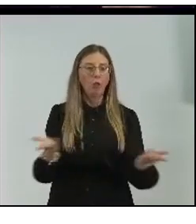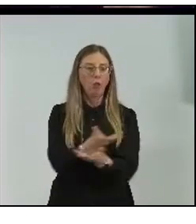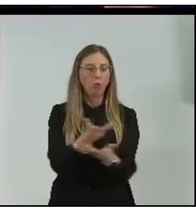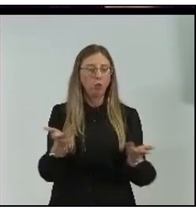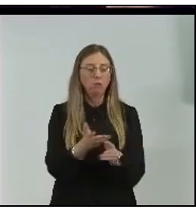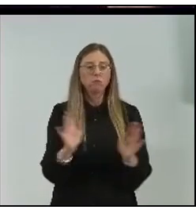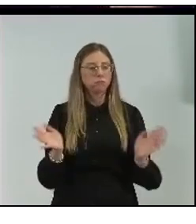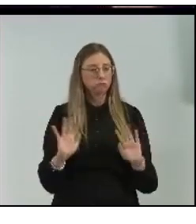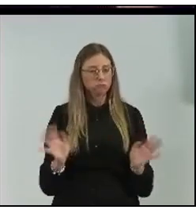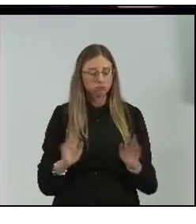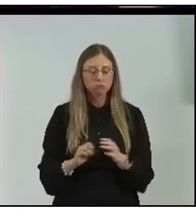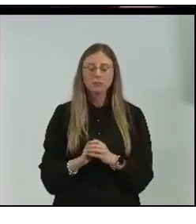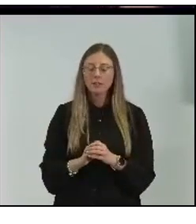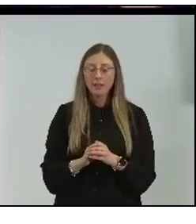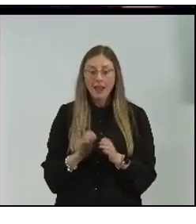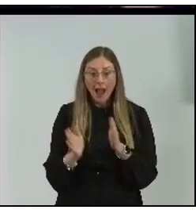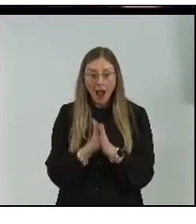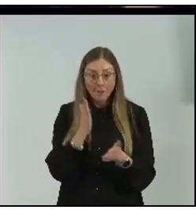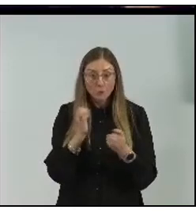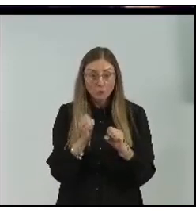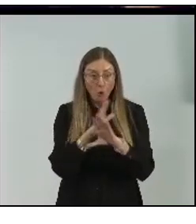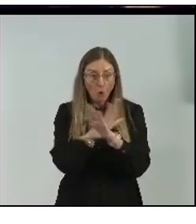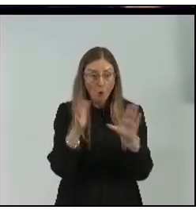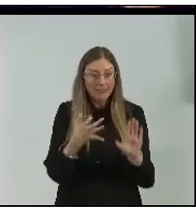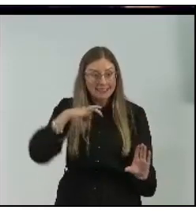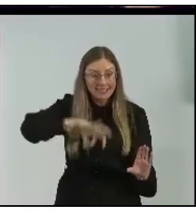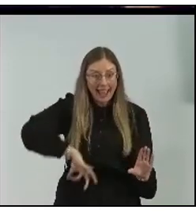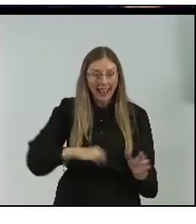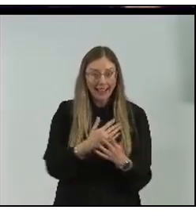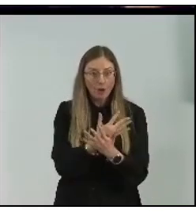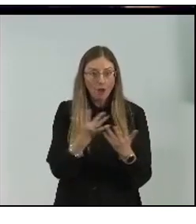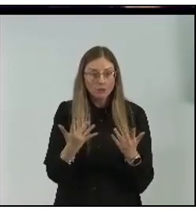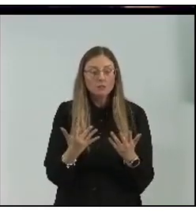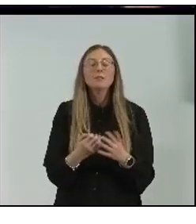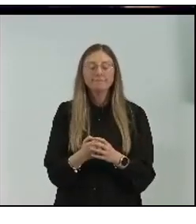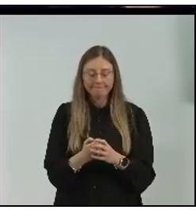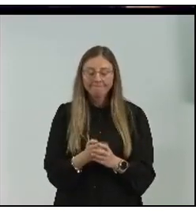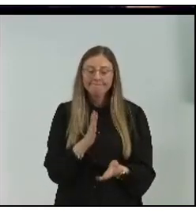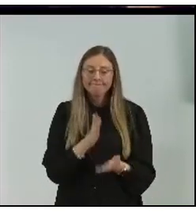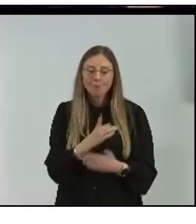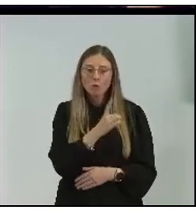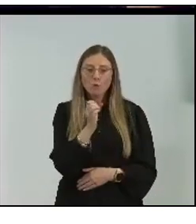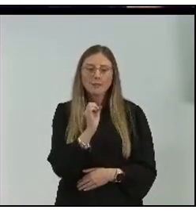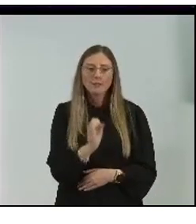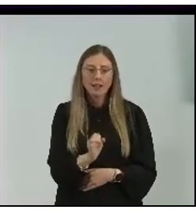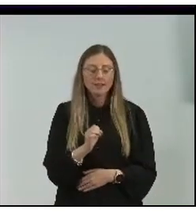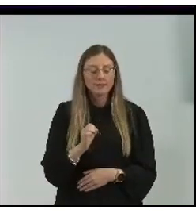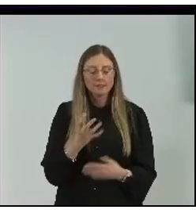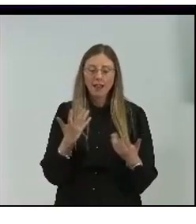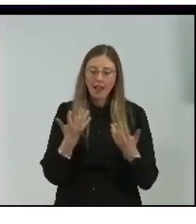I assume there's a whole gain in that way that yes, they hadn't thought of. Absolutely. And, and thinking about how organisations